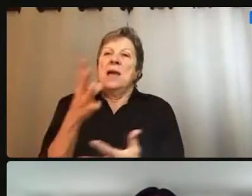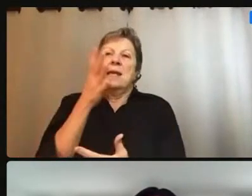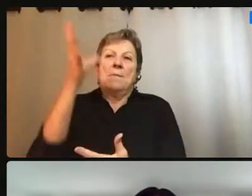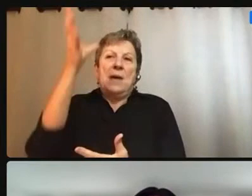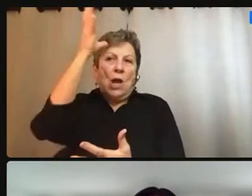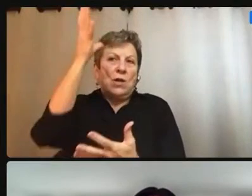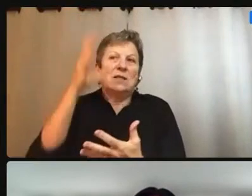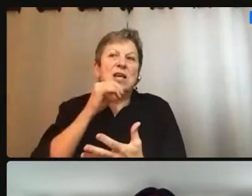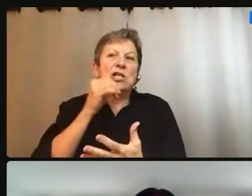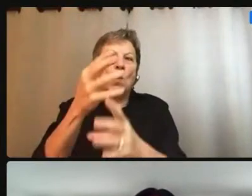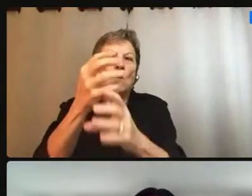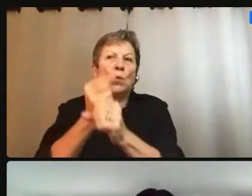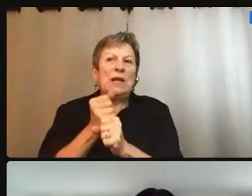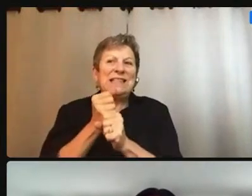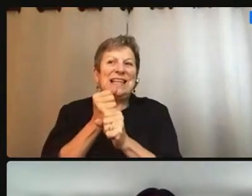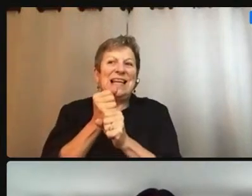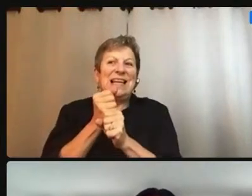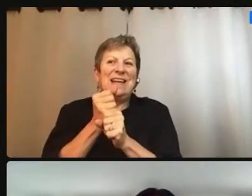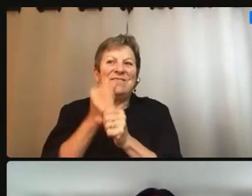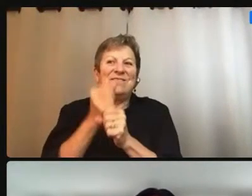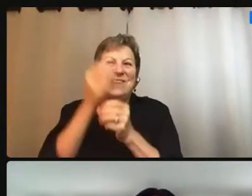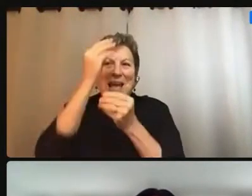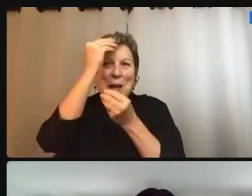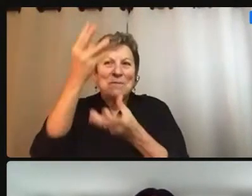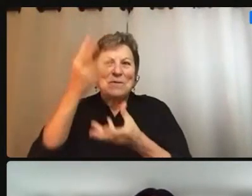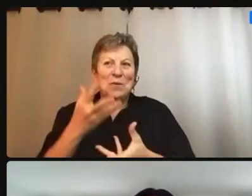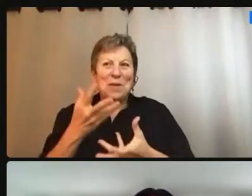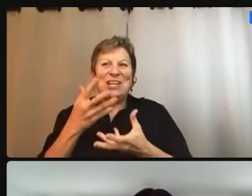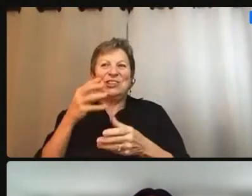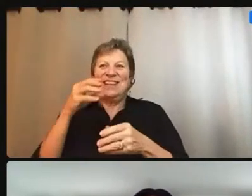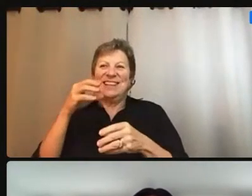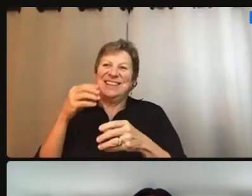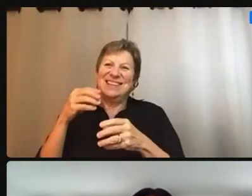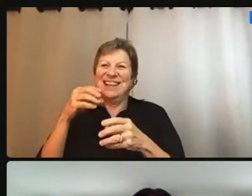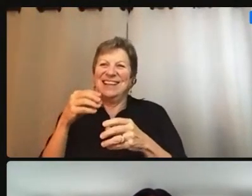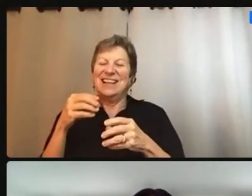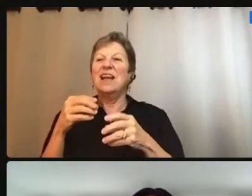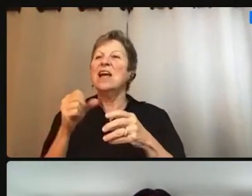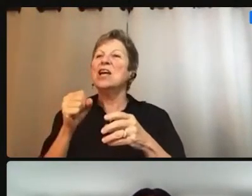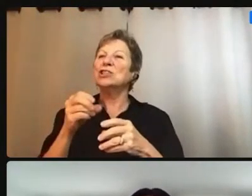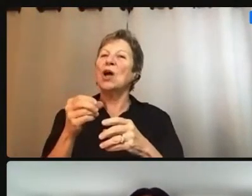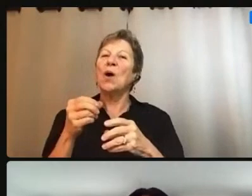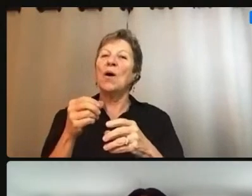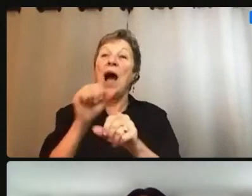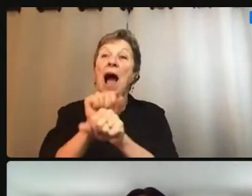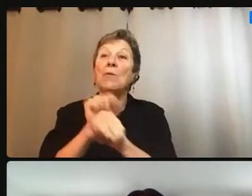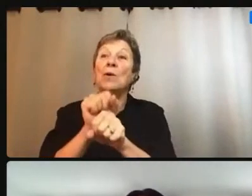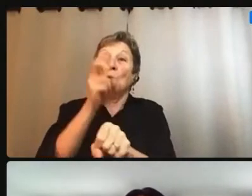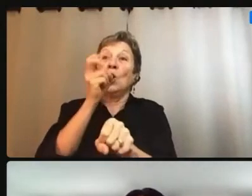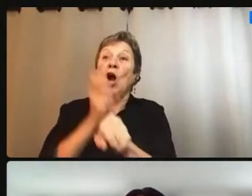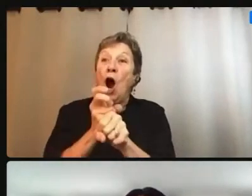OR 70 SOMETHING LANGUAGES. I THINK THAT NOT A LOT OF